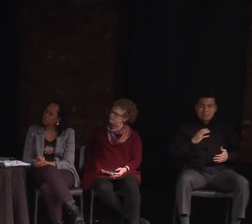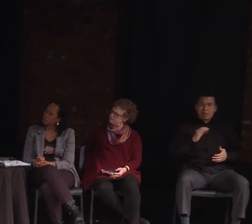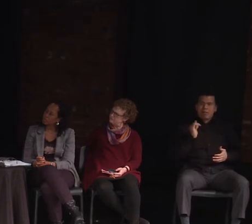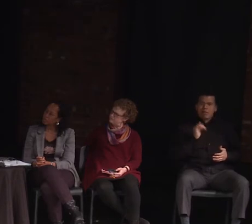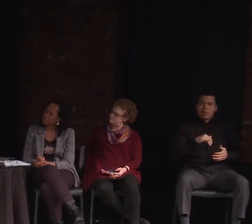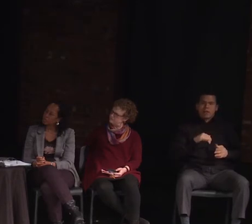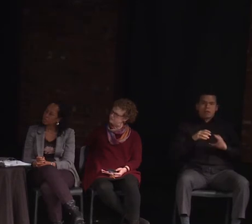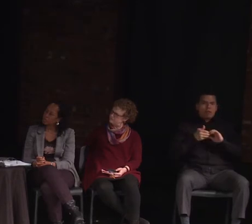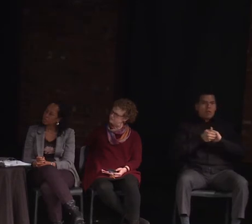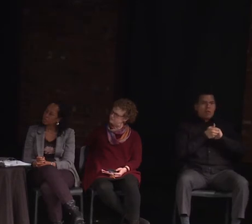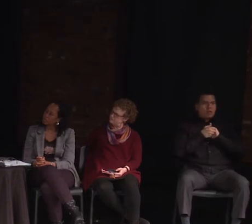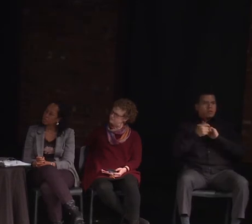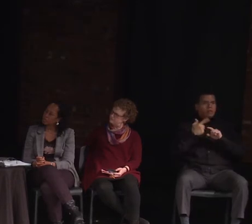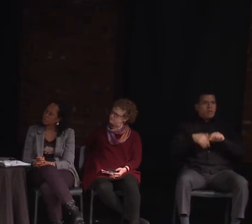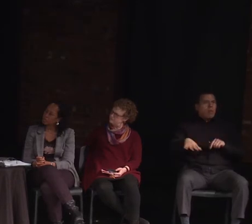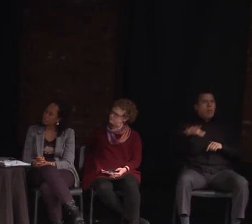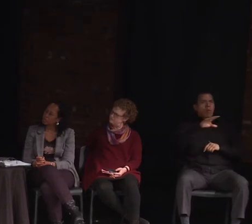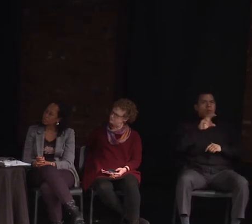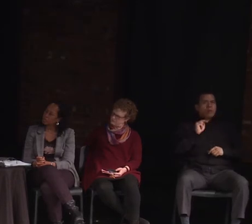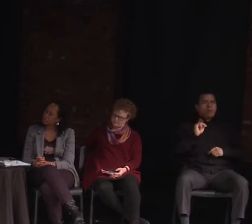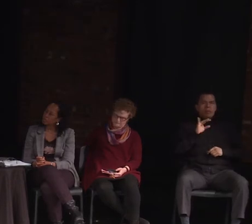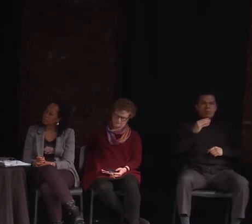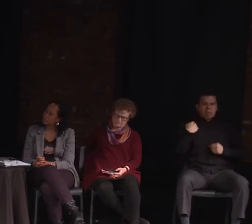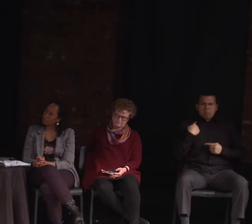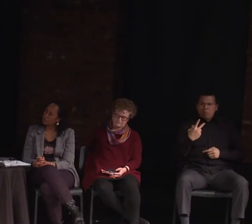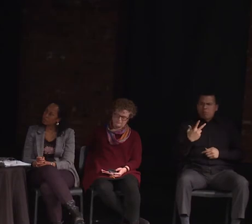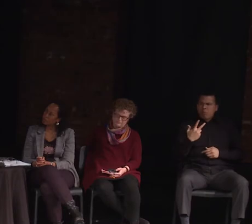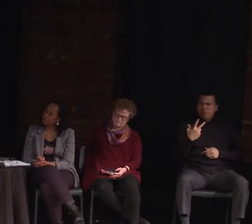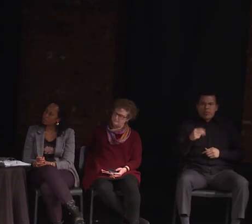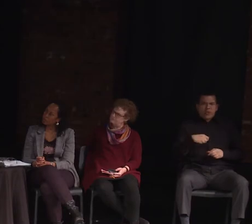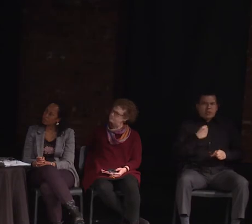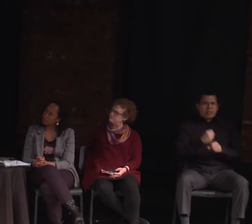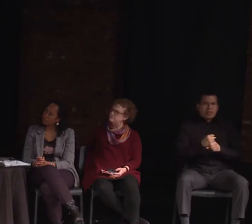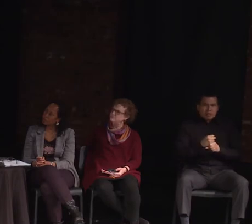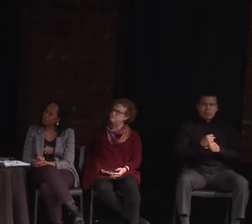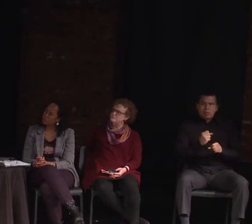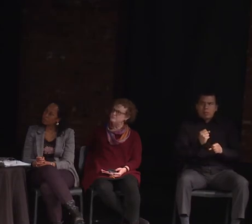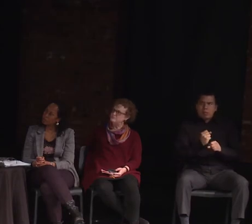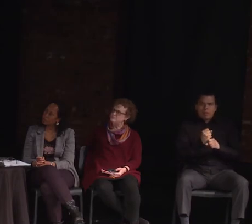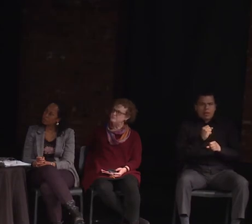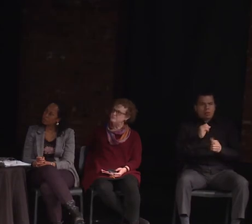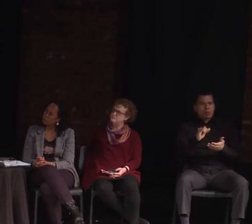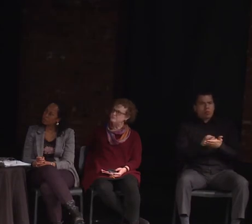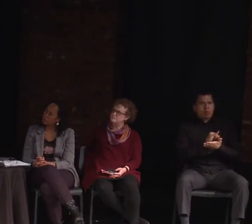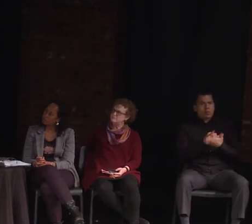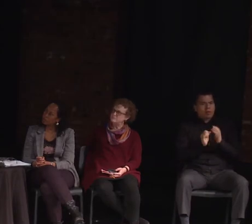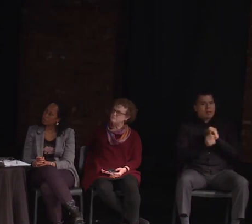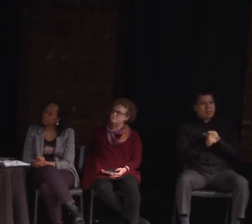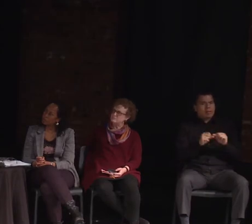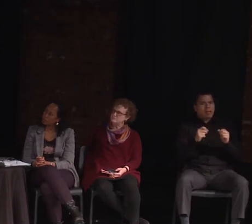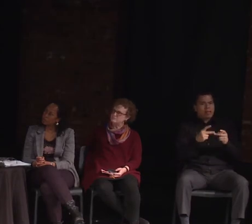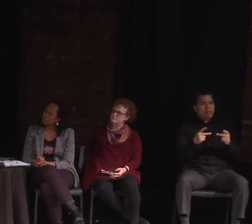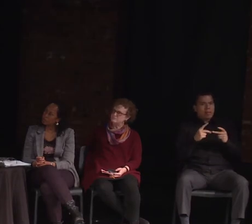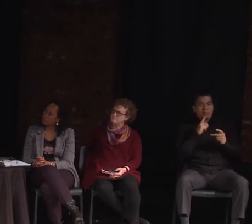city that has been for nearly 30 years, making New York a safe place for new immigrants.